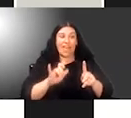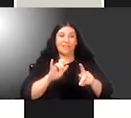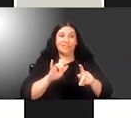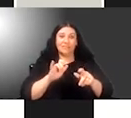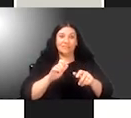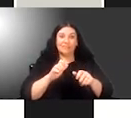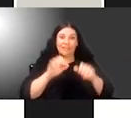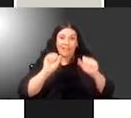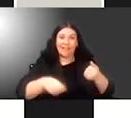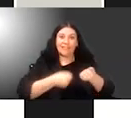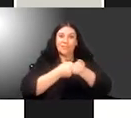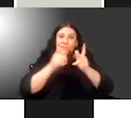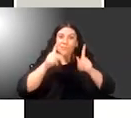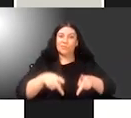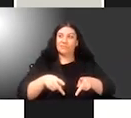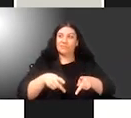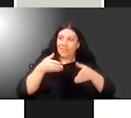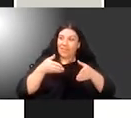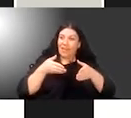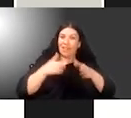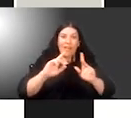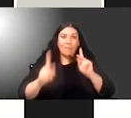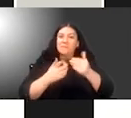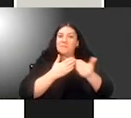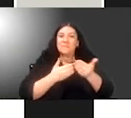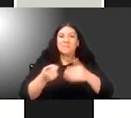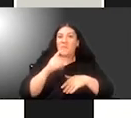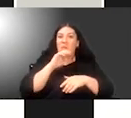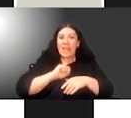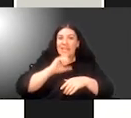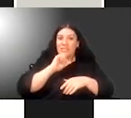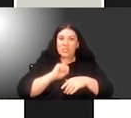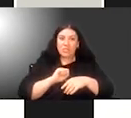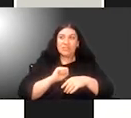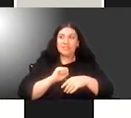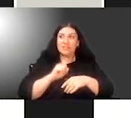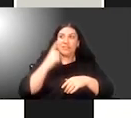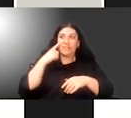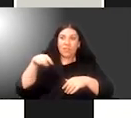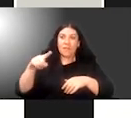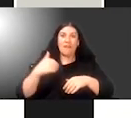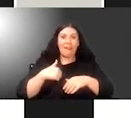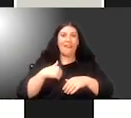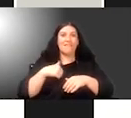So the dynamics were very different today than they were then, but I think one of the issues, we're not going to deal with it now, but that we need really to be looking at is how do we help create opportunities that are substantive enough that enable disabled people regardless of their age to really have the experience that we had at camp and after, resulting in our believing in ourselves, creating an agenda that others didn't support, and fighting for it.